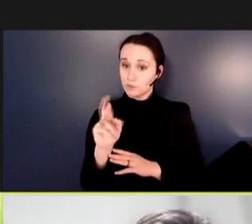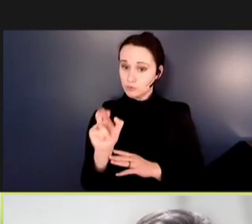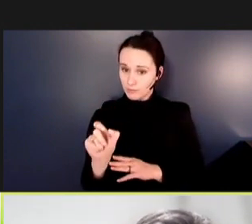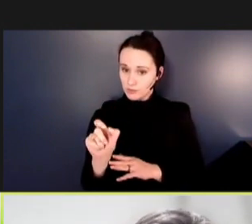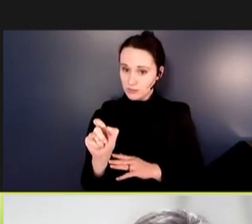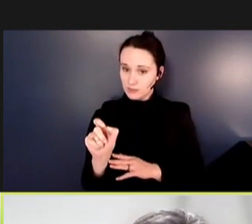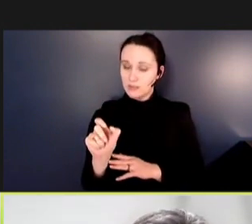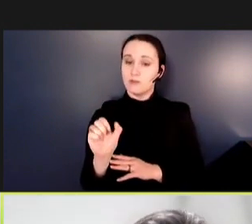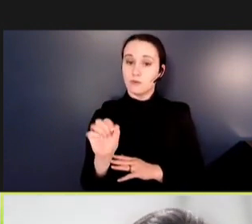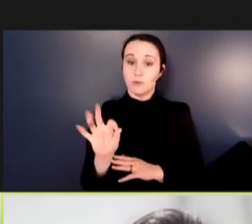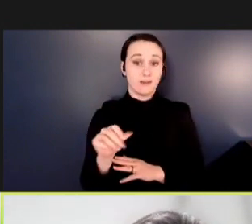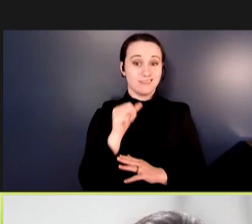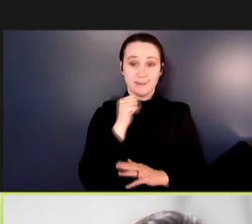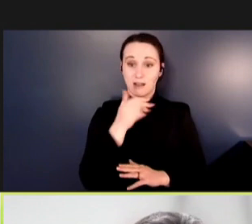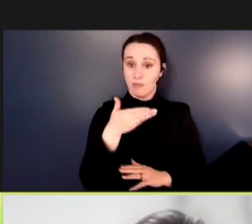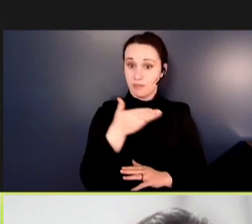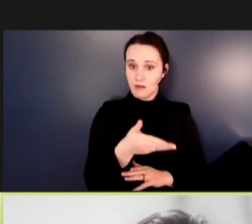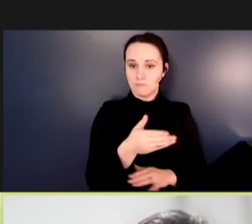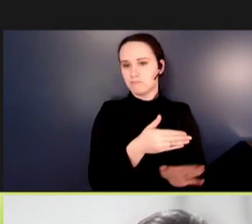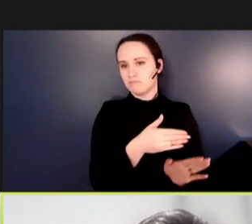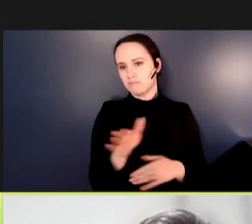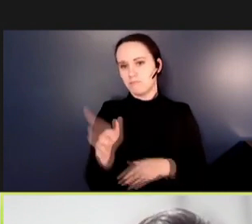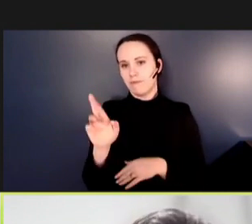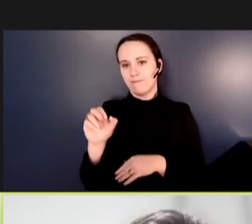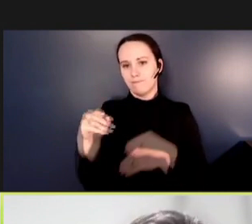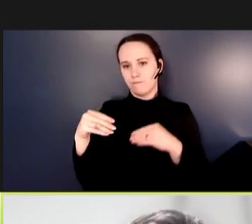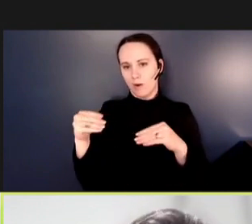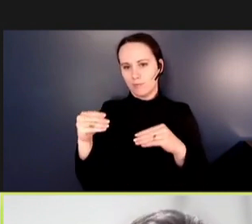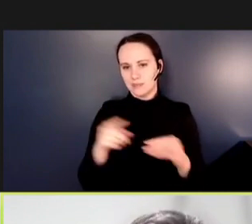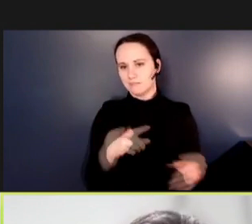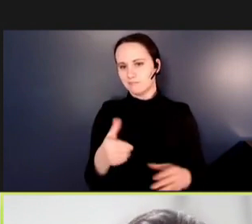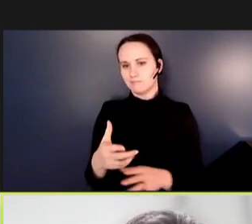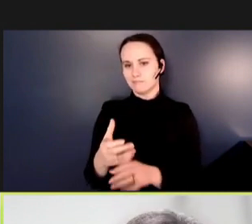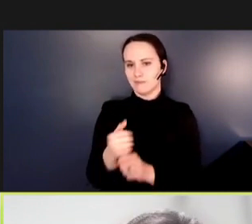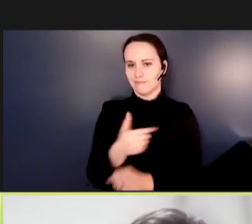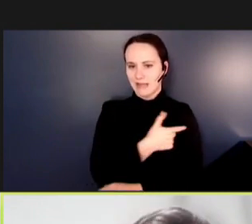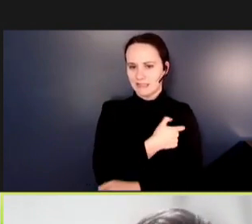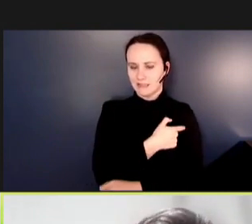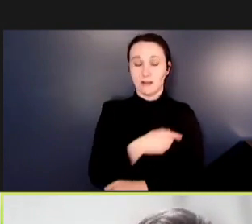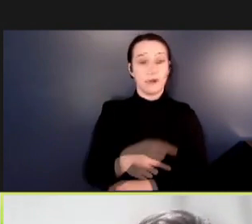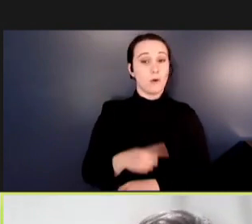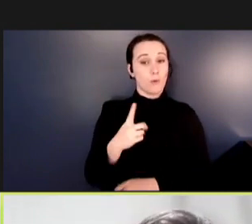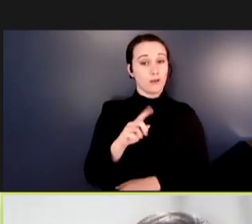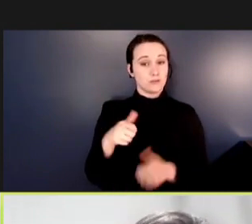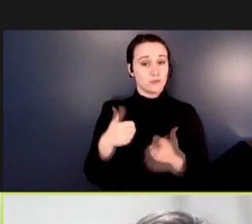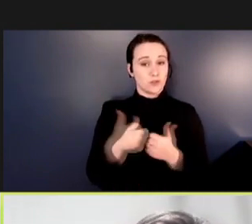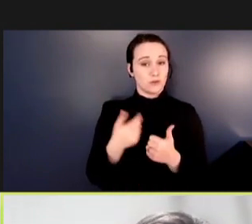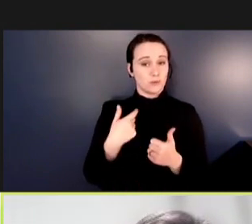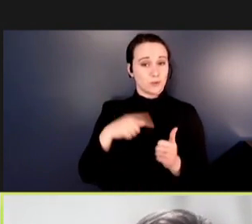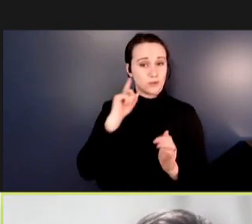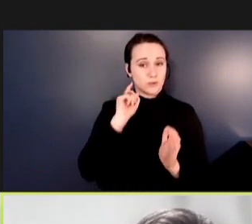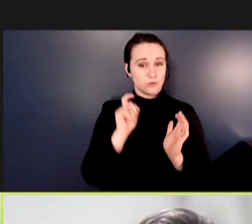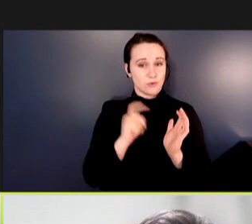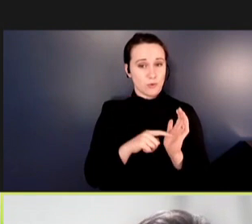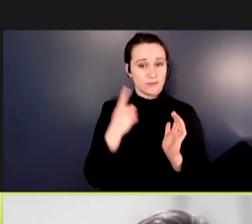at a pharmacy. One other challenge that we have seen given these new advent of these products has